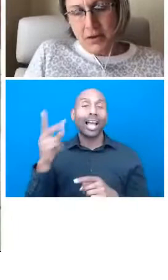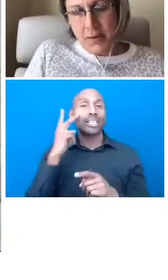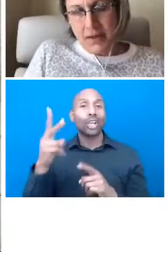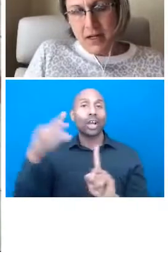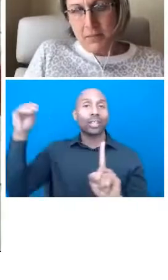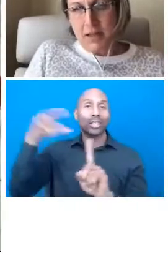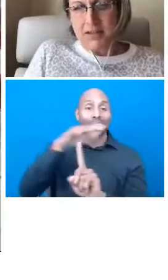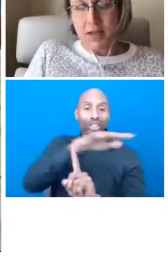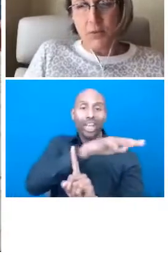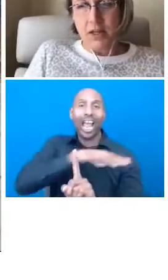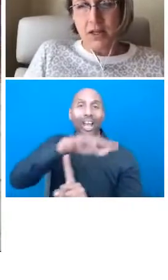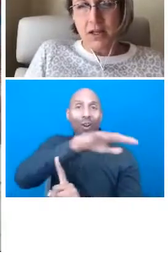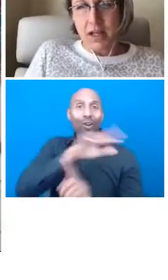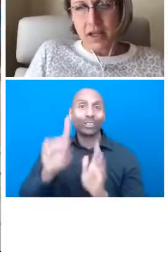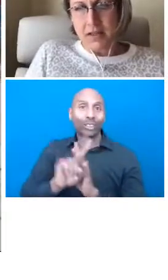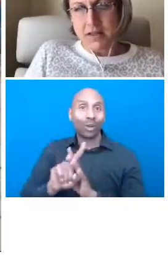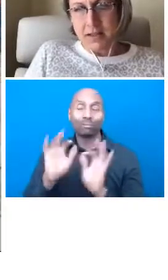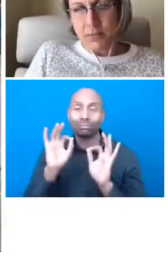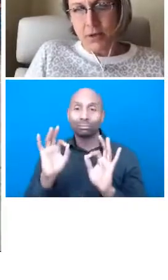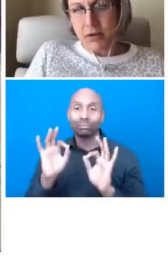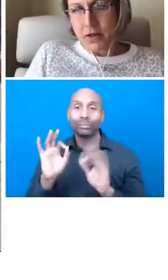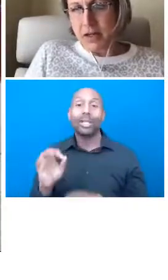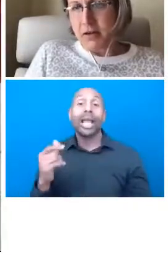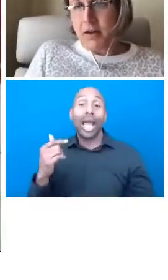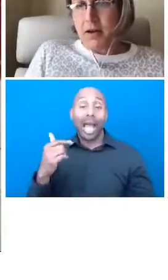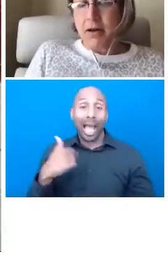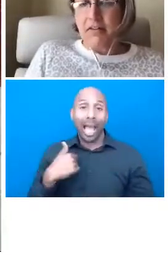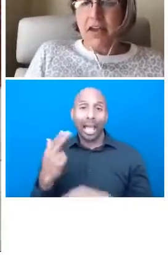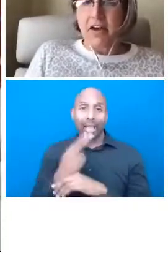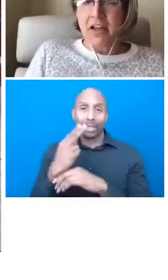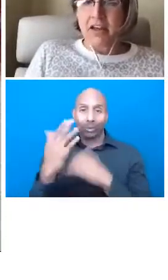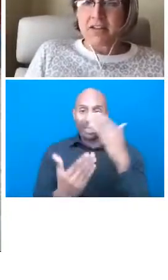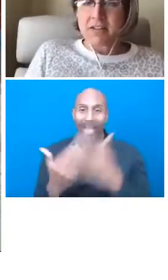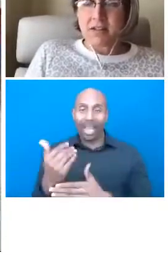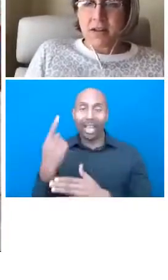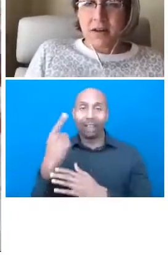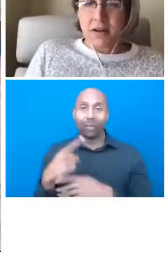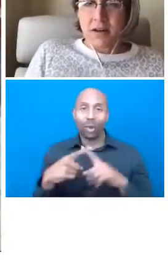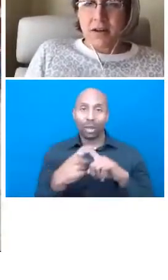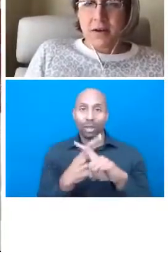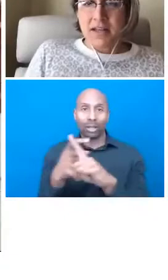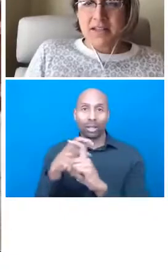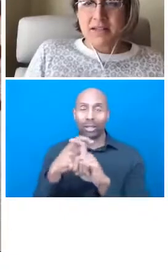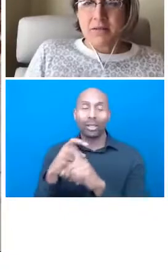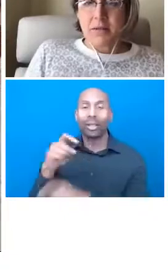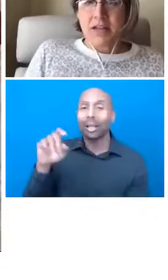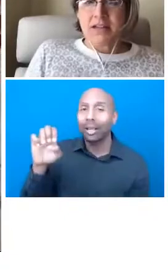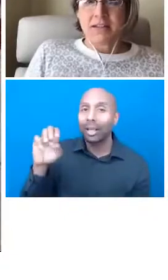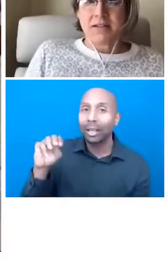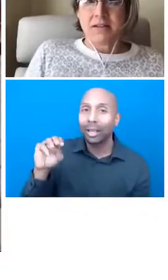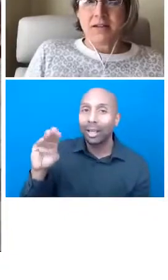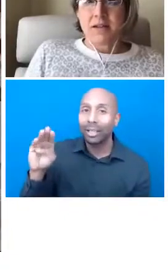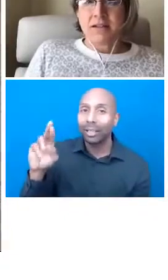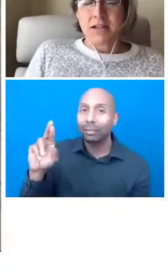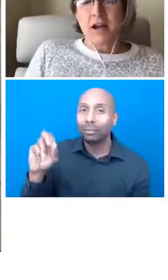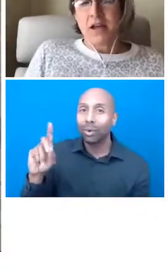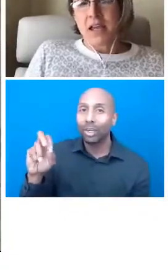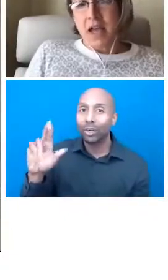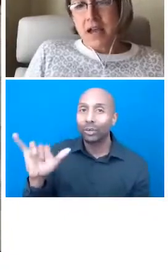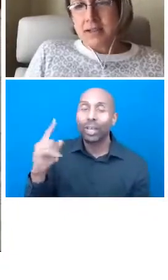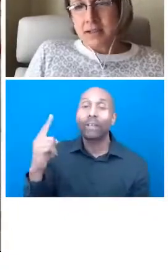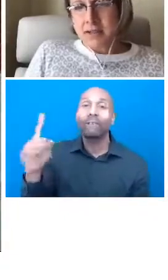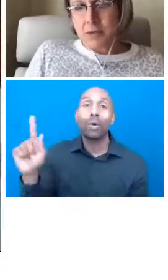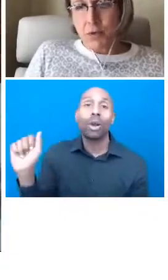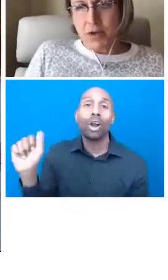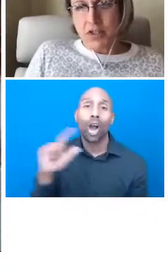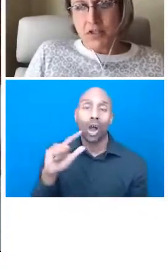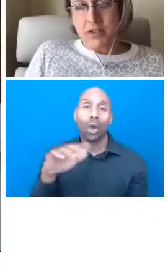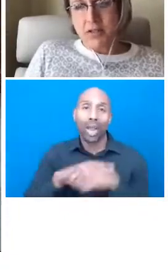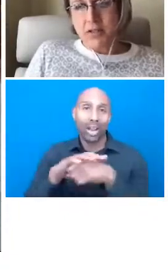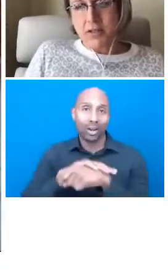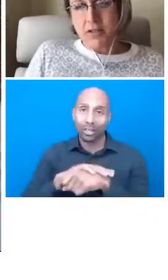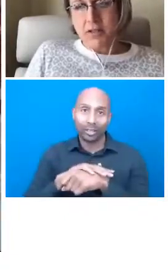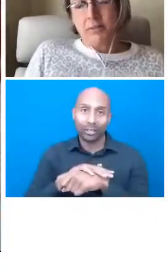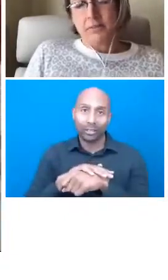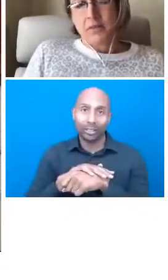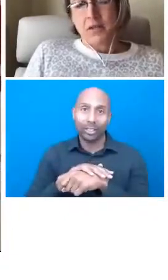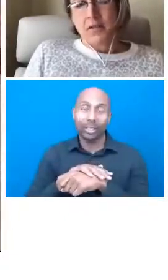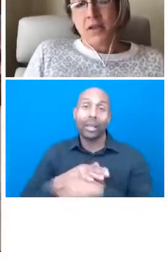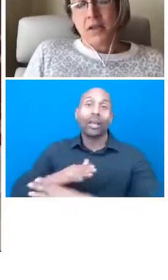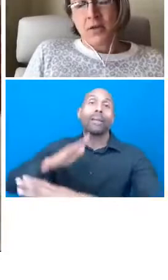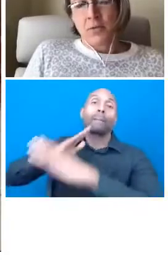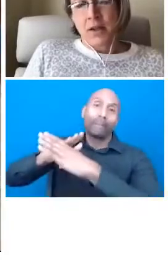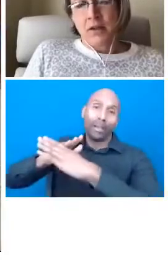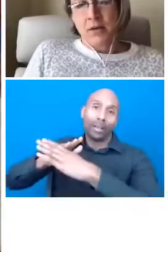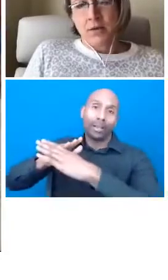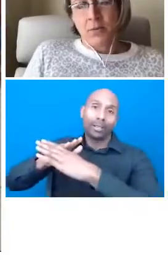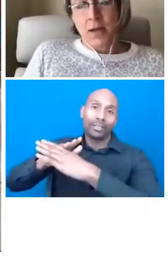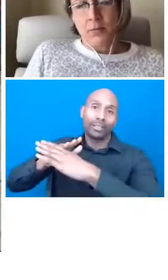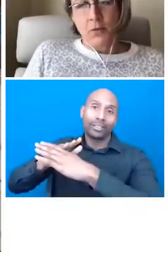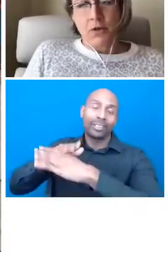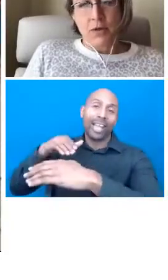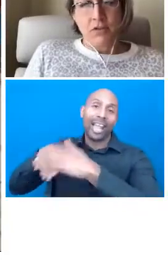I hand embroidered all the areas that did not get access to mortgages in the red embroidery